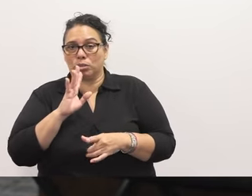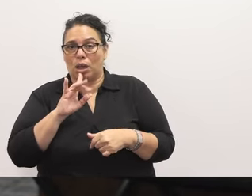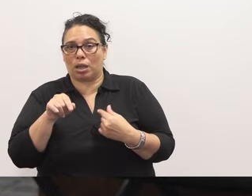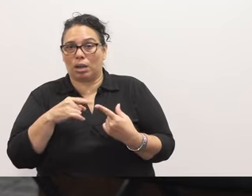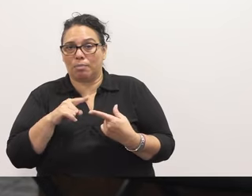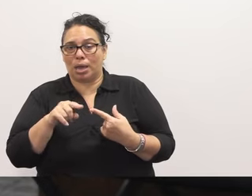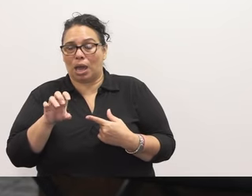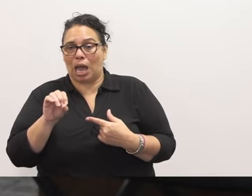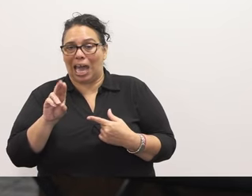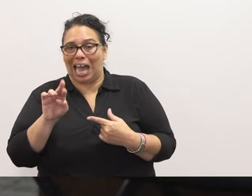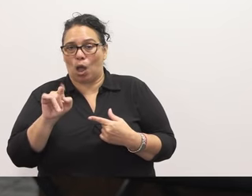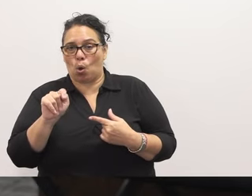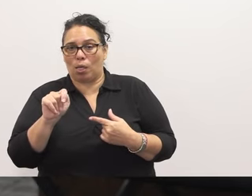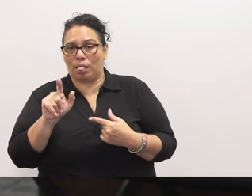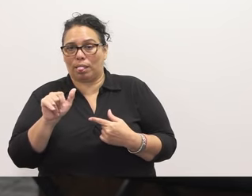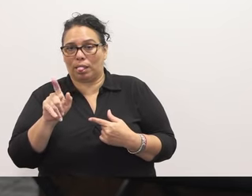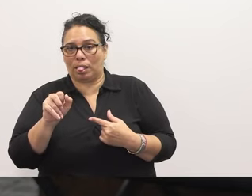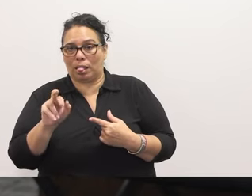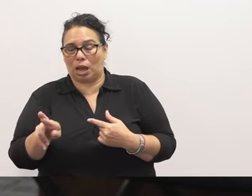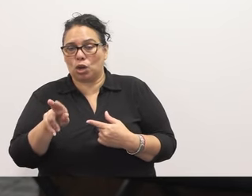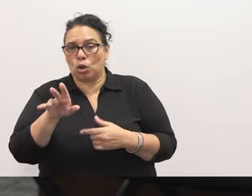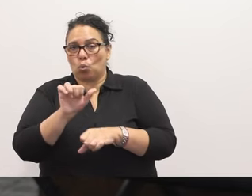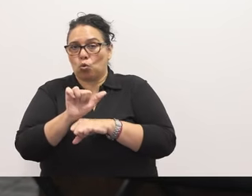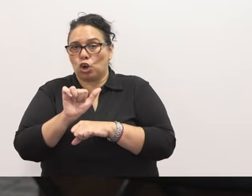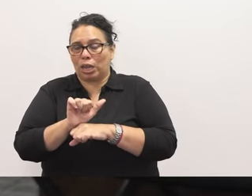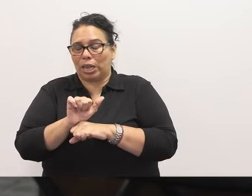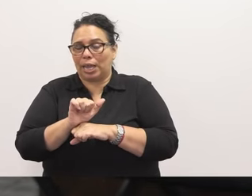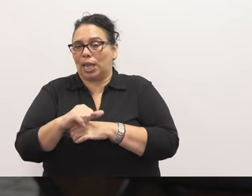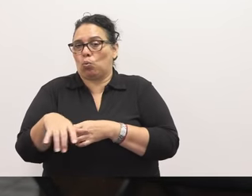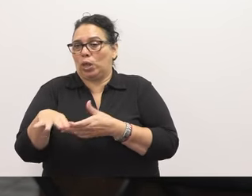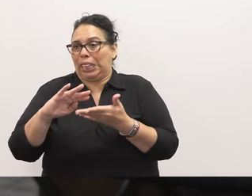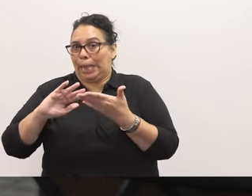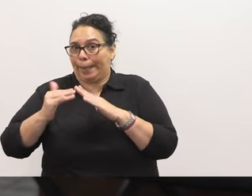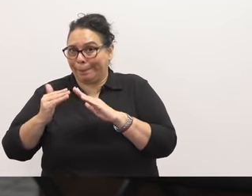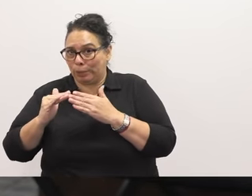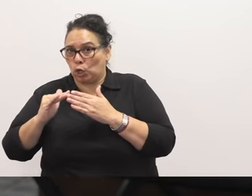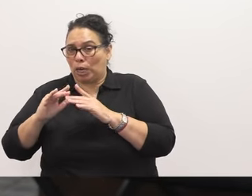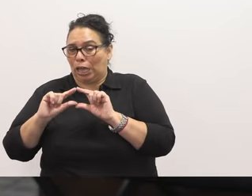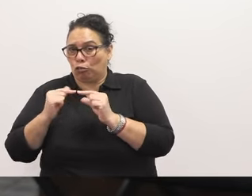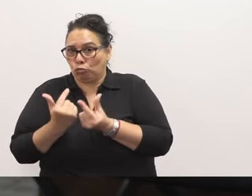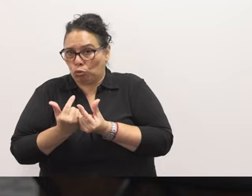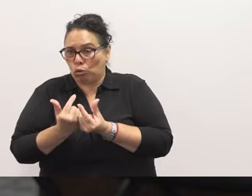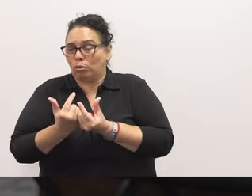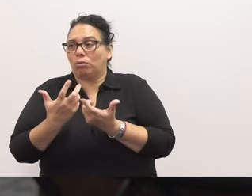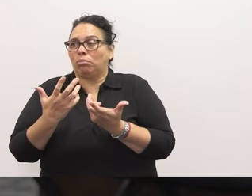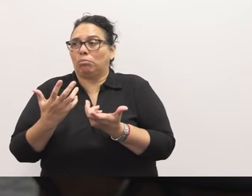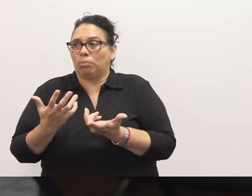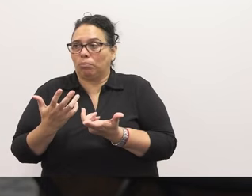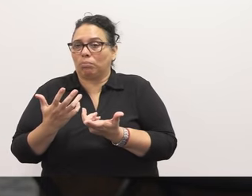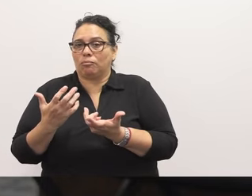and they're talking about how they're working with local community groups and having this, once again,